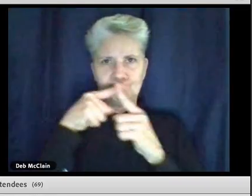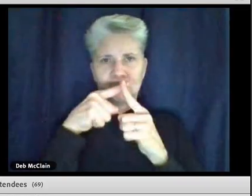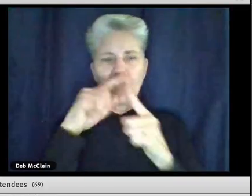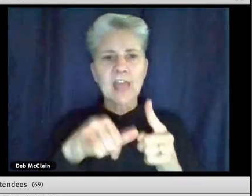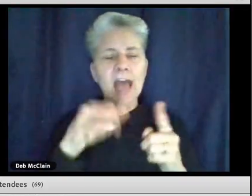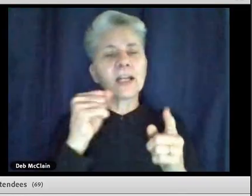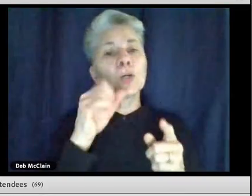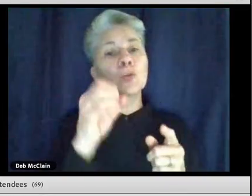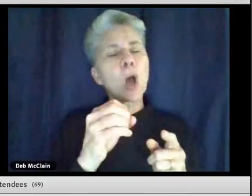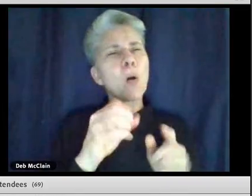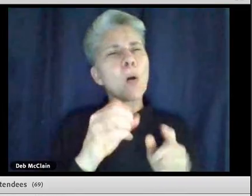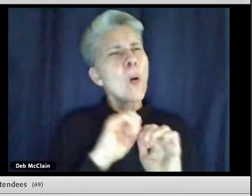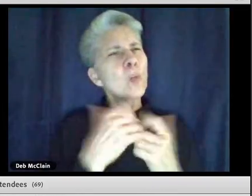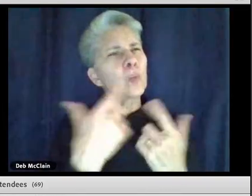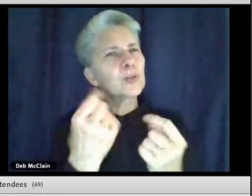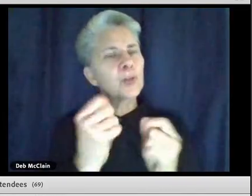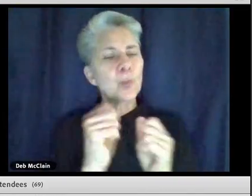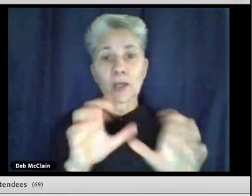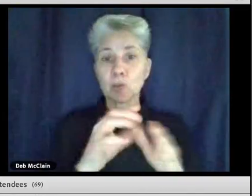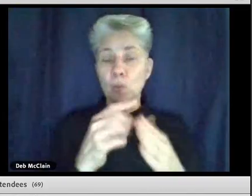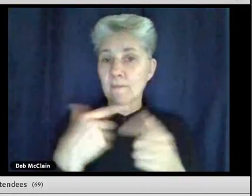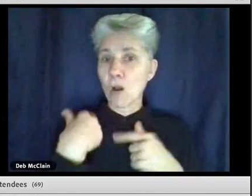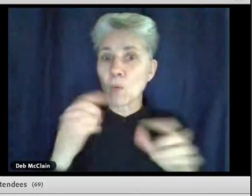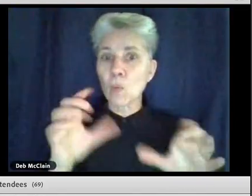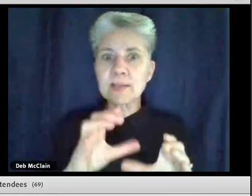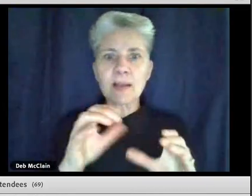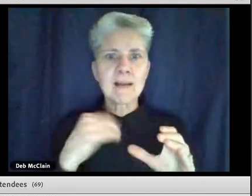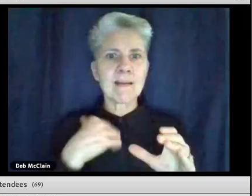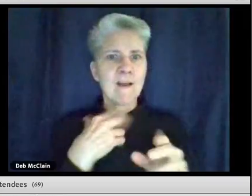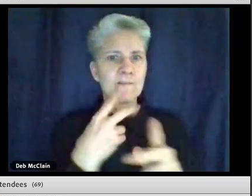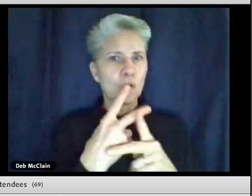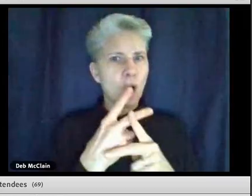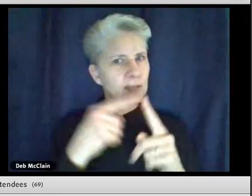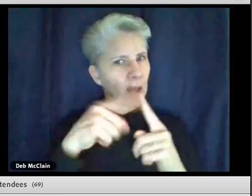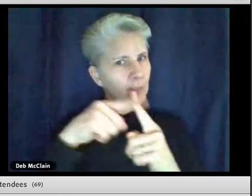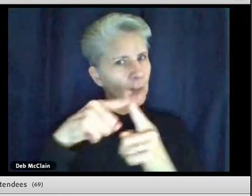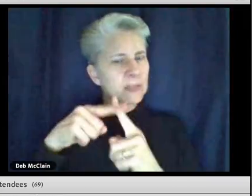but I think that that just helps my mental state, and so what can we do?